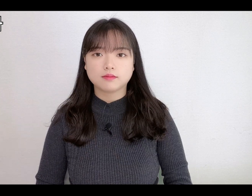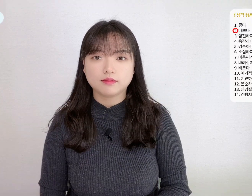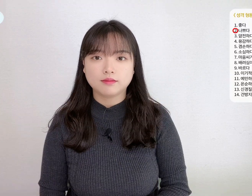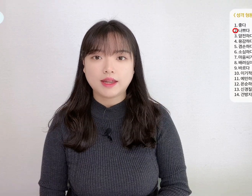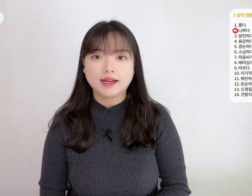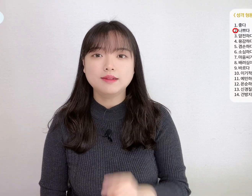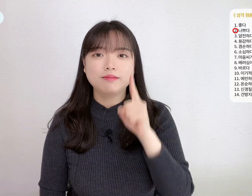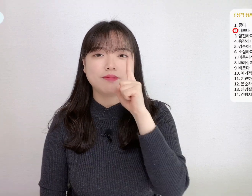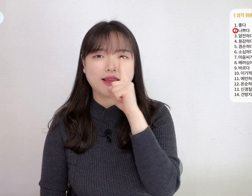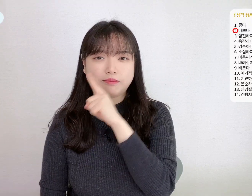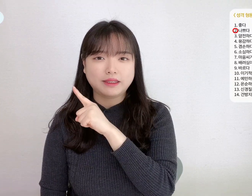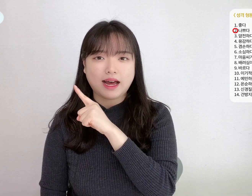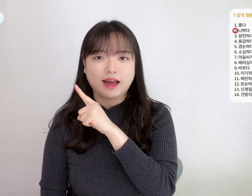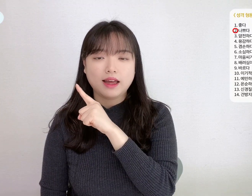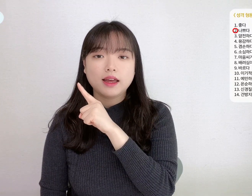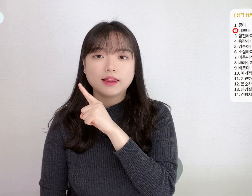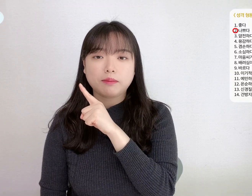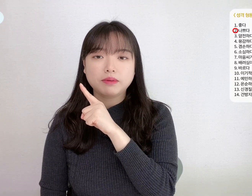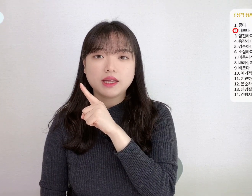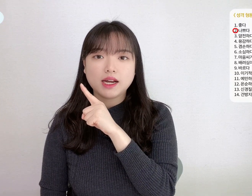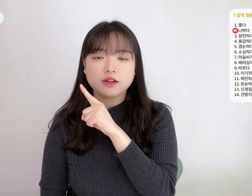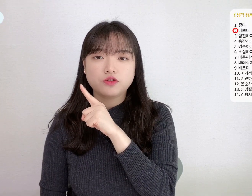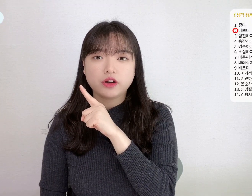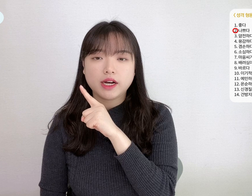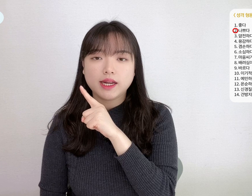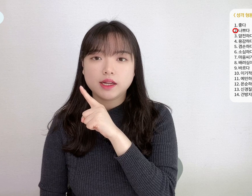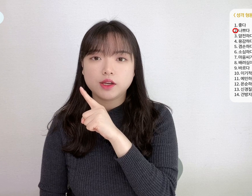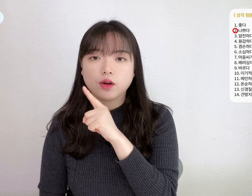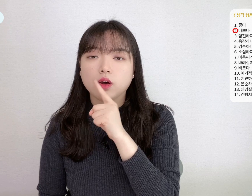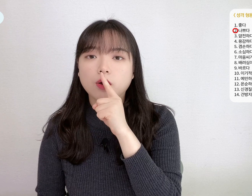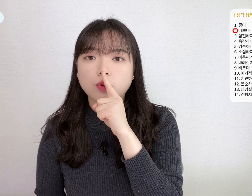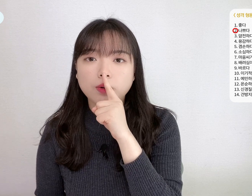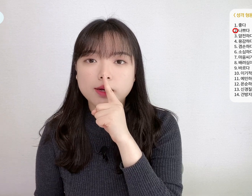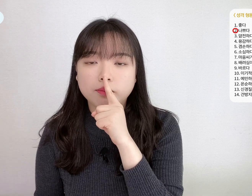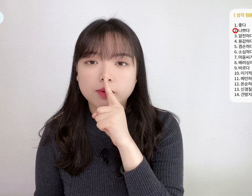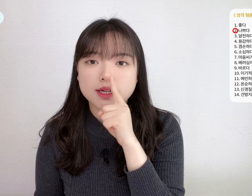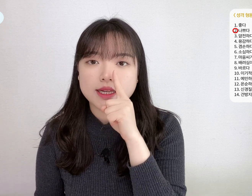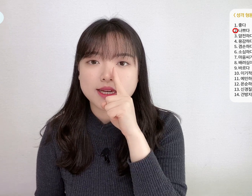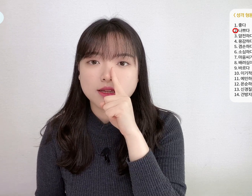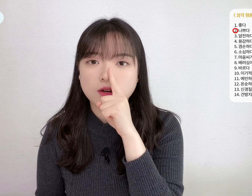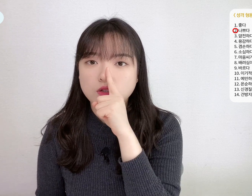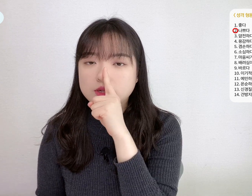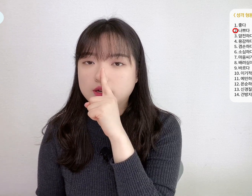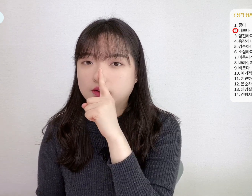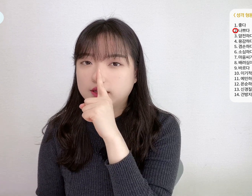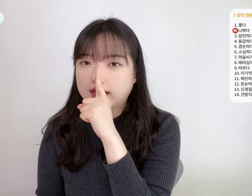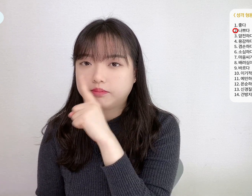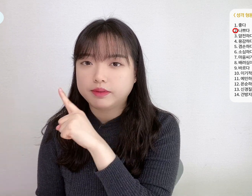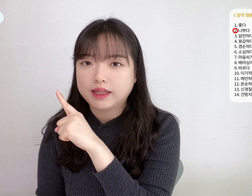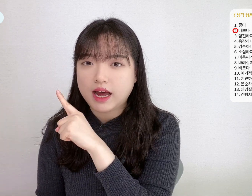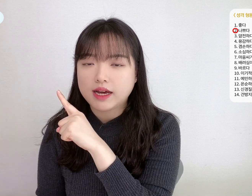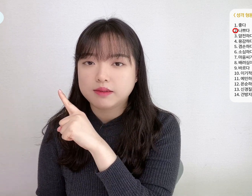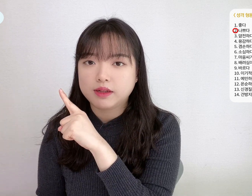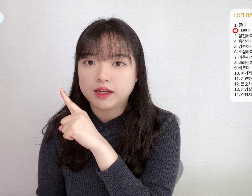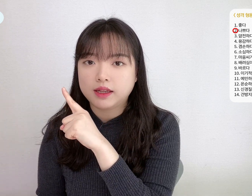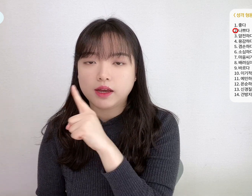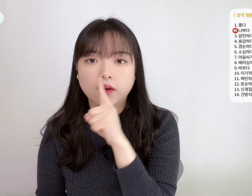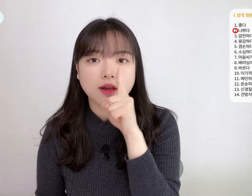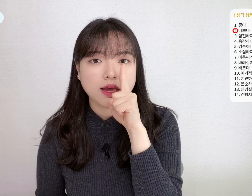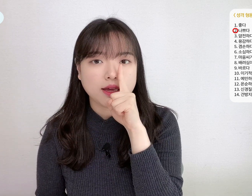( Me + Friend + Personality + Good ) Next, when you say [bad] [bad], you can say bad by swiping your nose slightly.